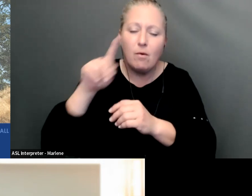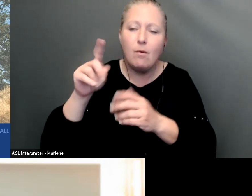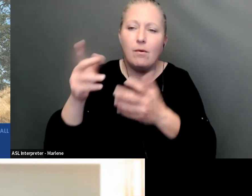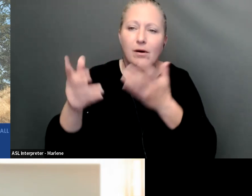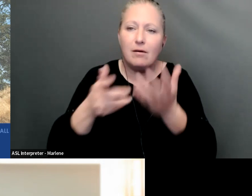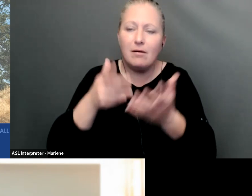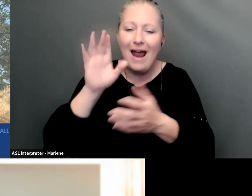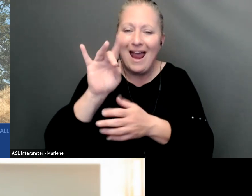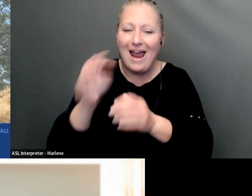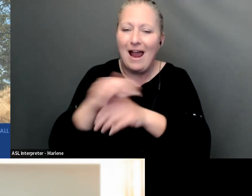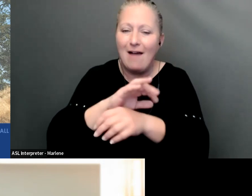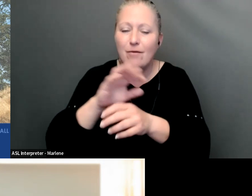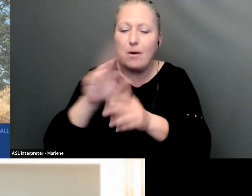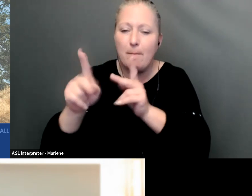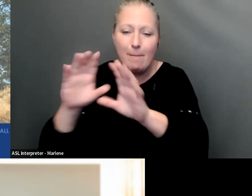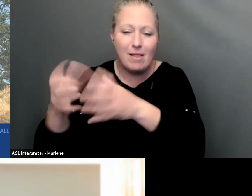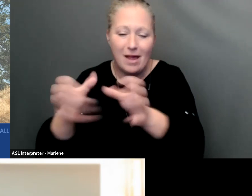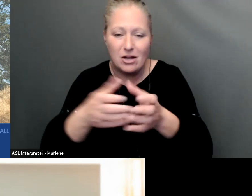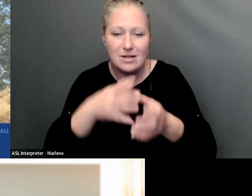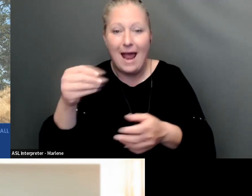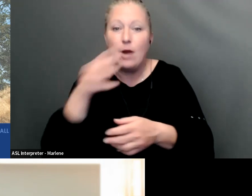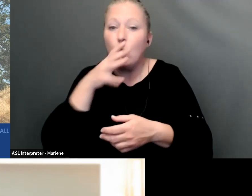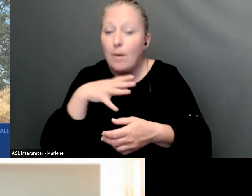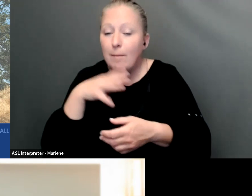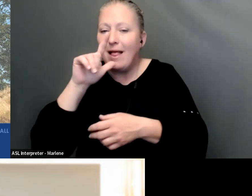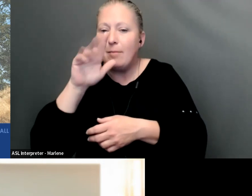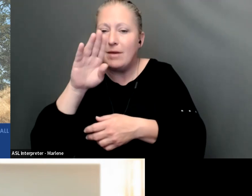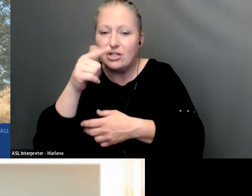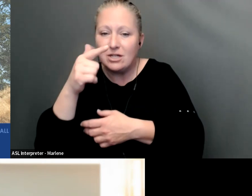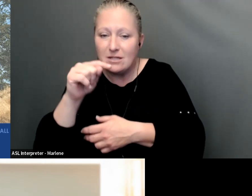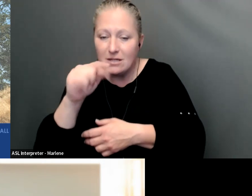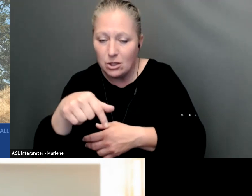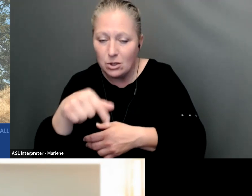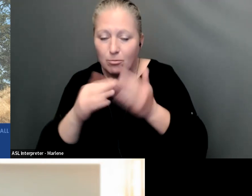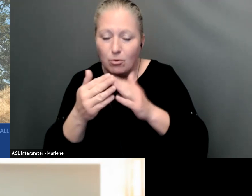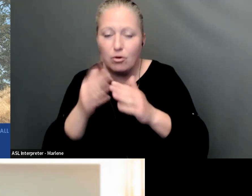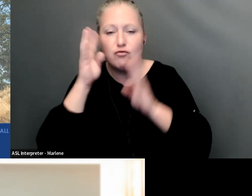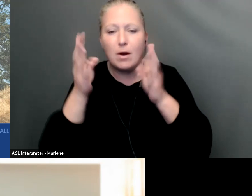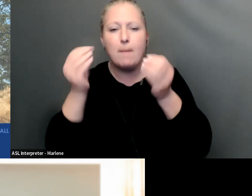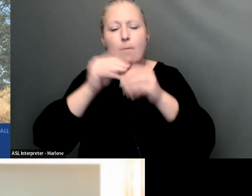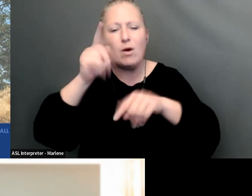the covered populations and and women and the LGBT community to create a more diverse and dispersed